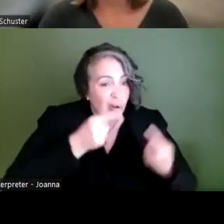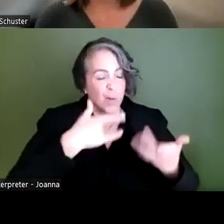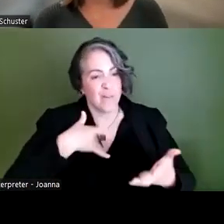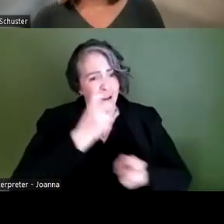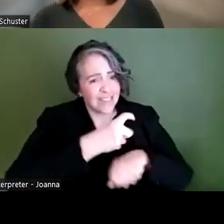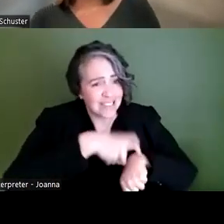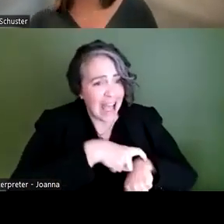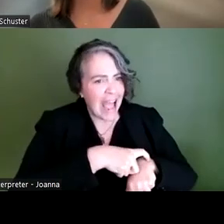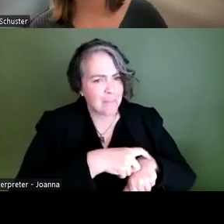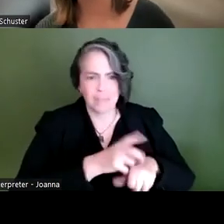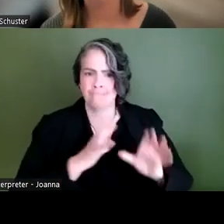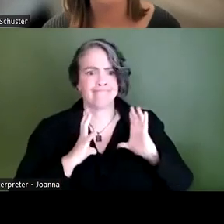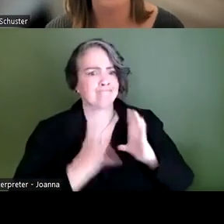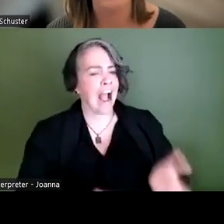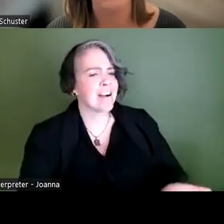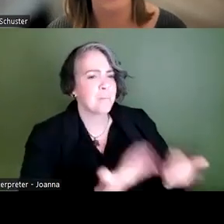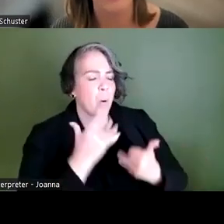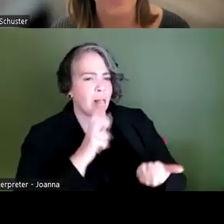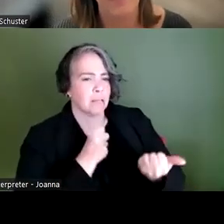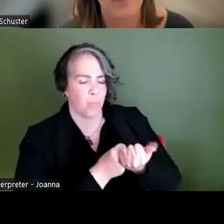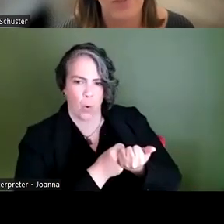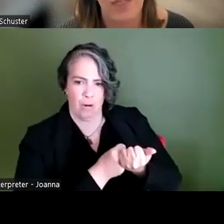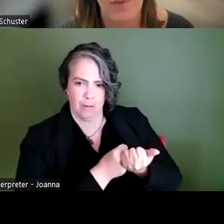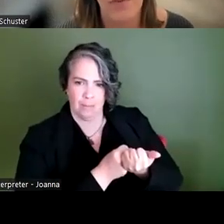And the last piece that I want to mention here in terms of the opportunity with